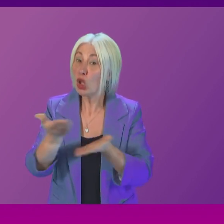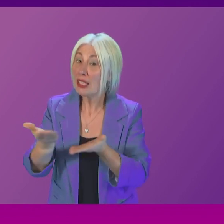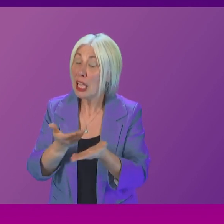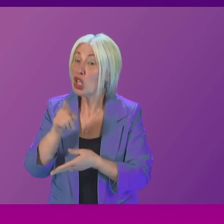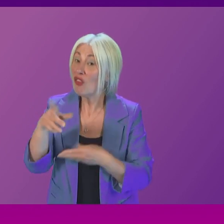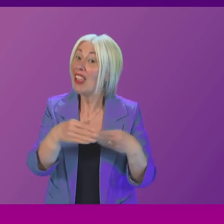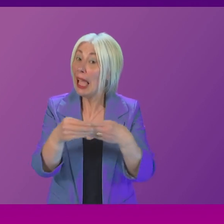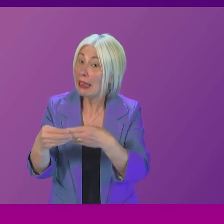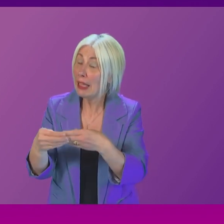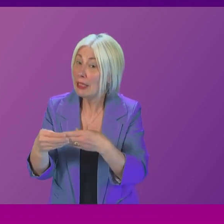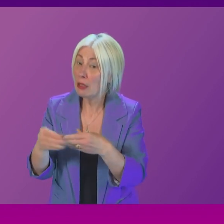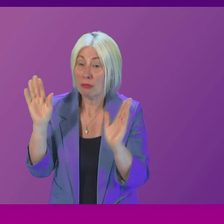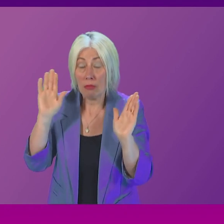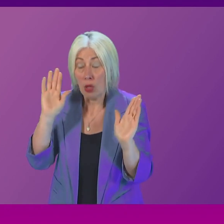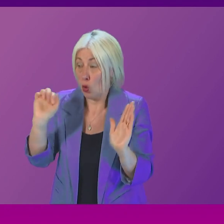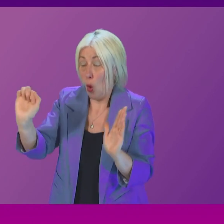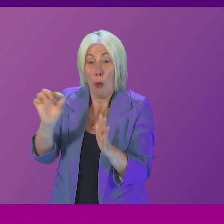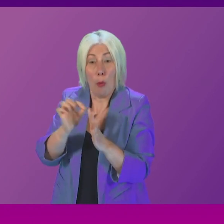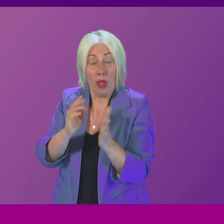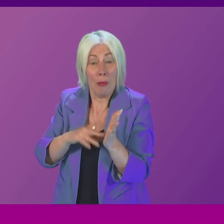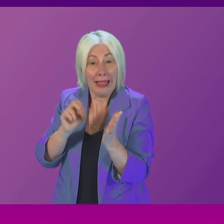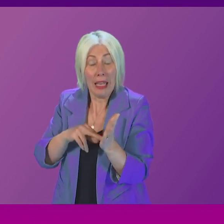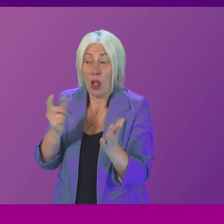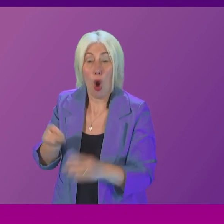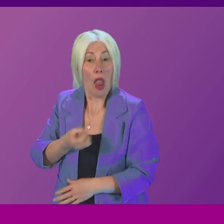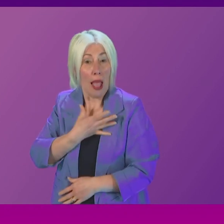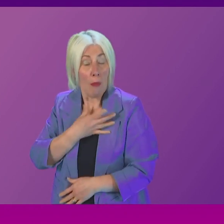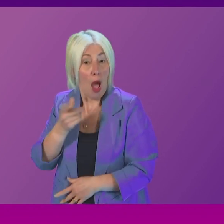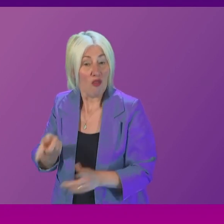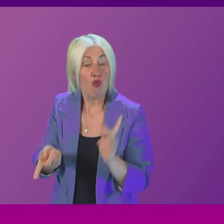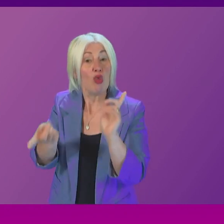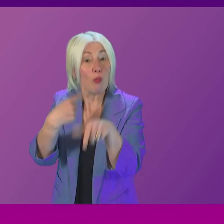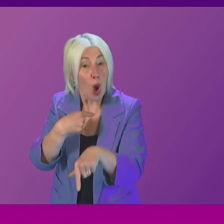I do not know whether Pauline McNeill or the Scottish Labour Party responded to that public